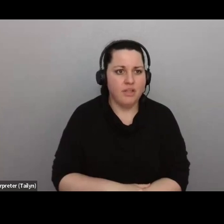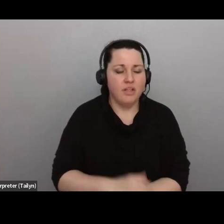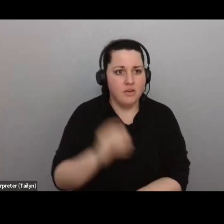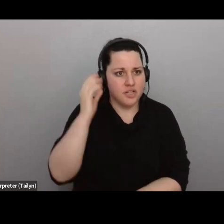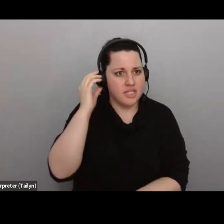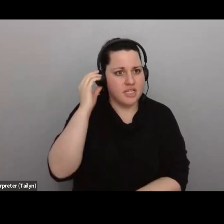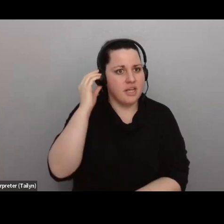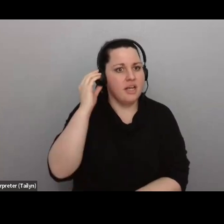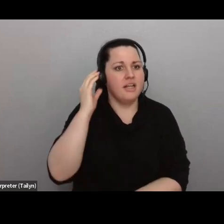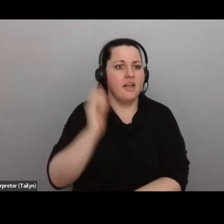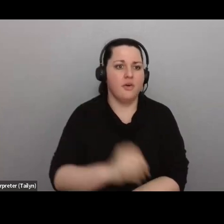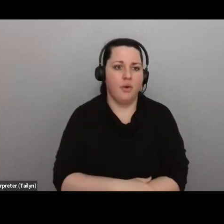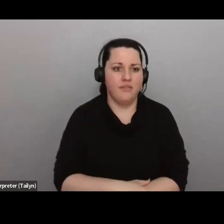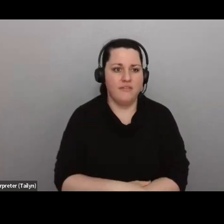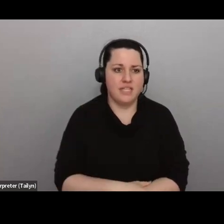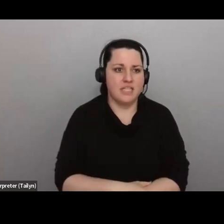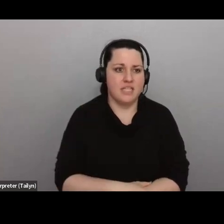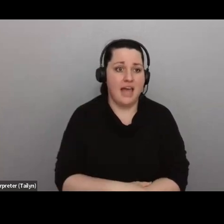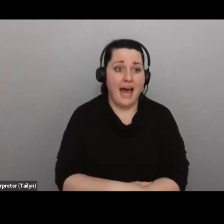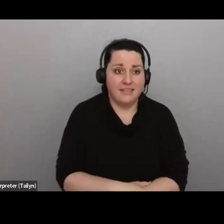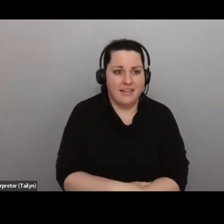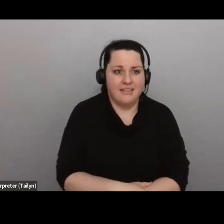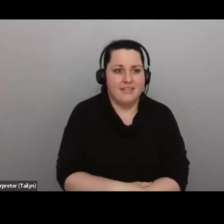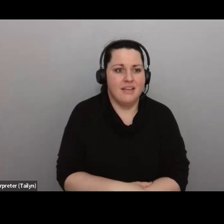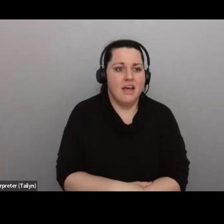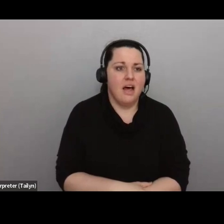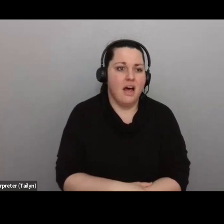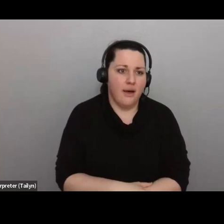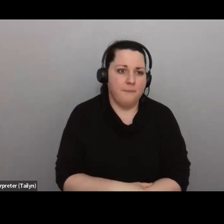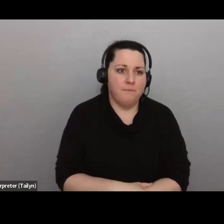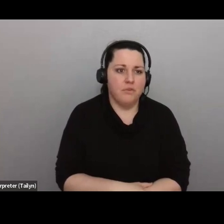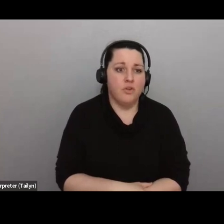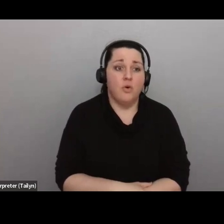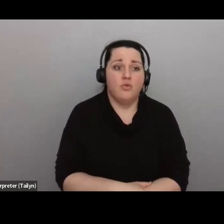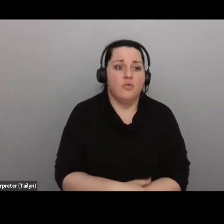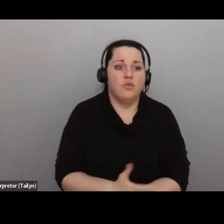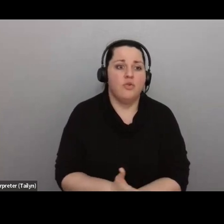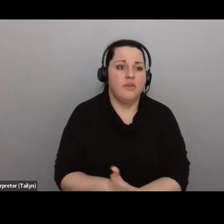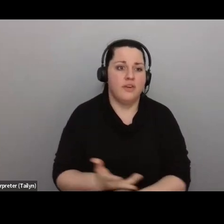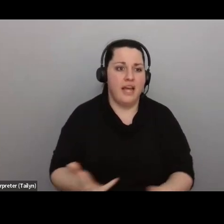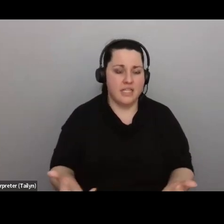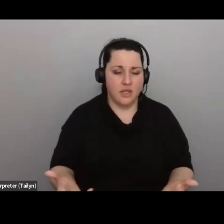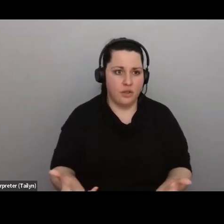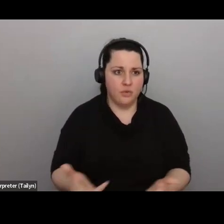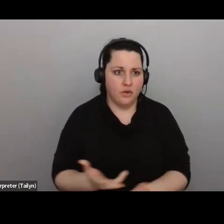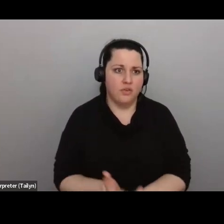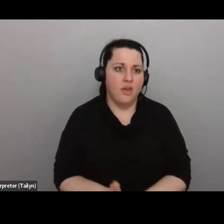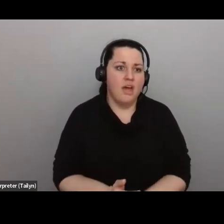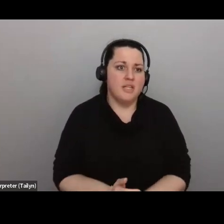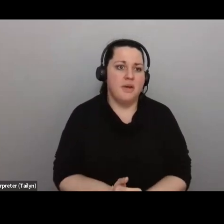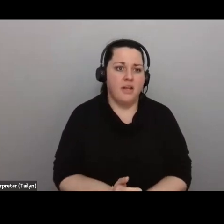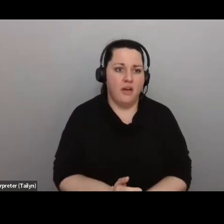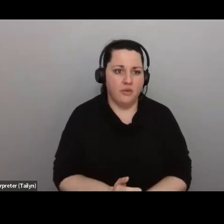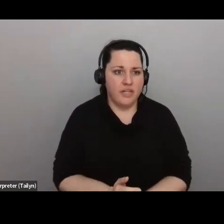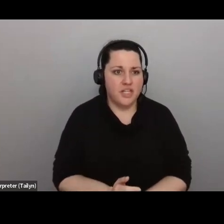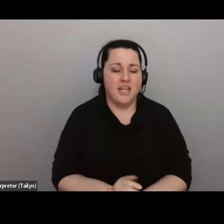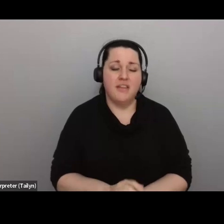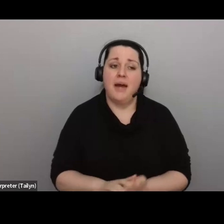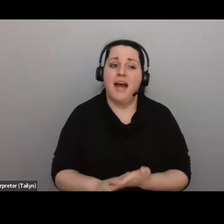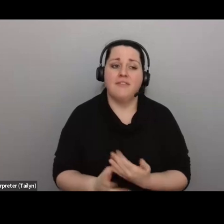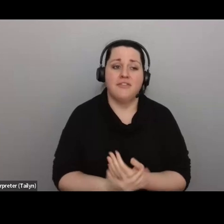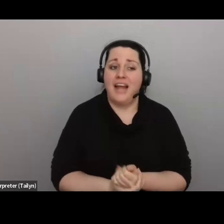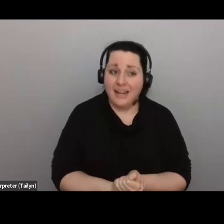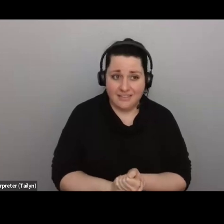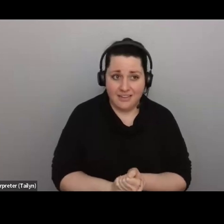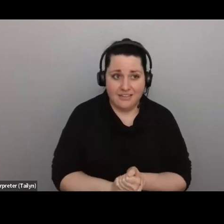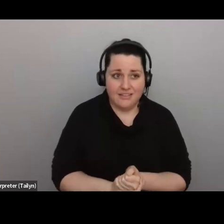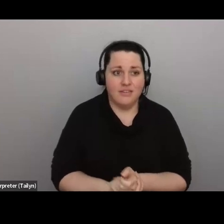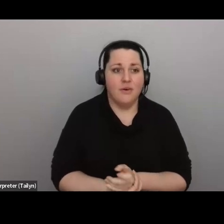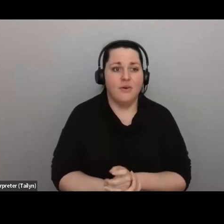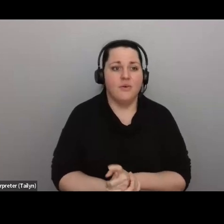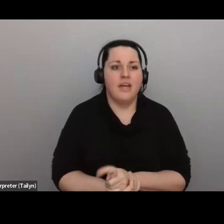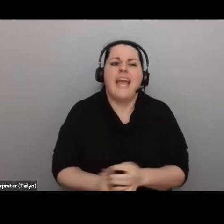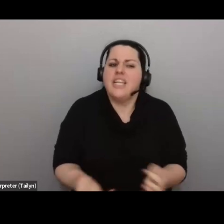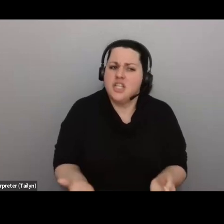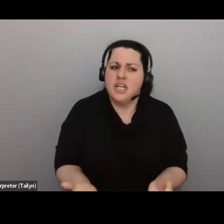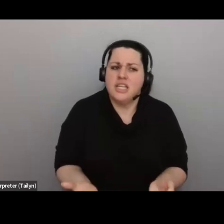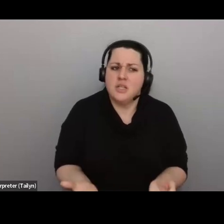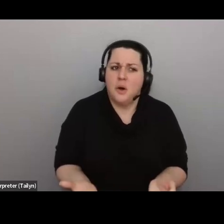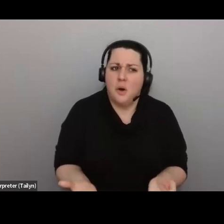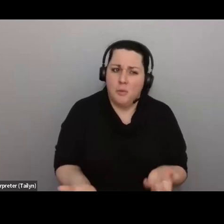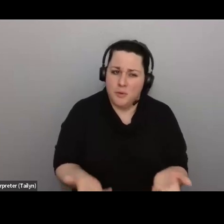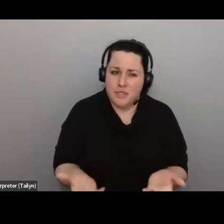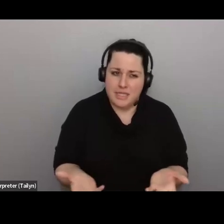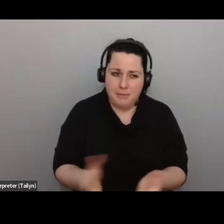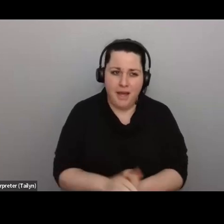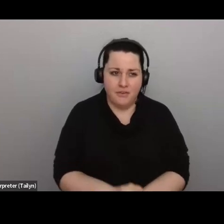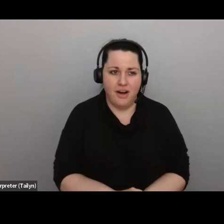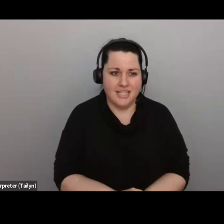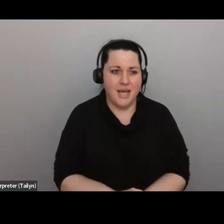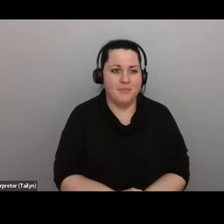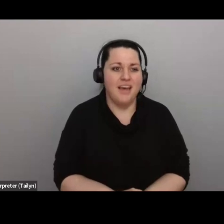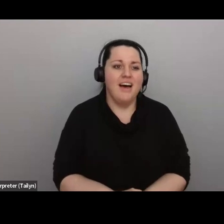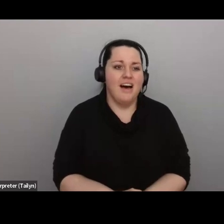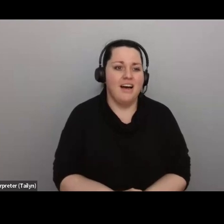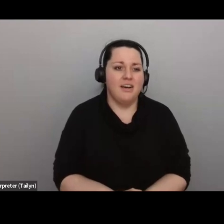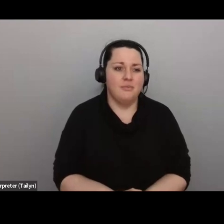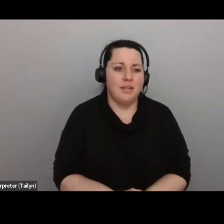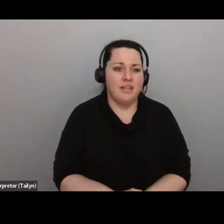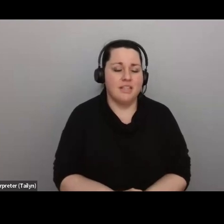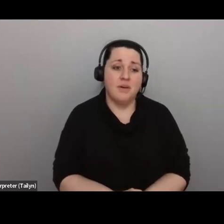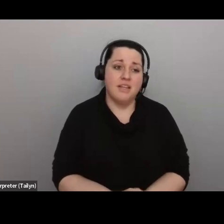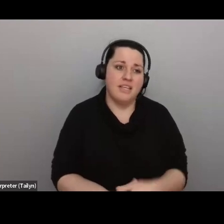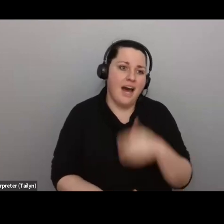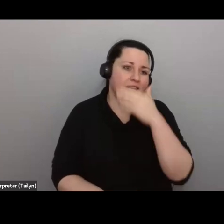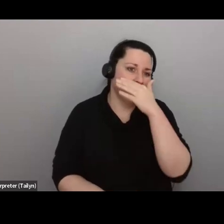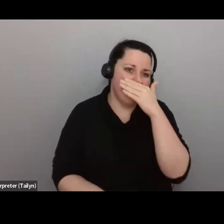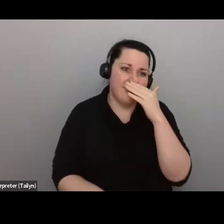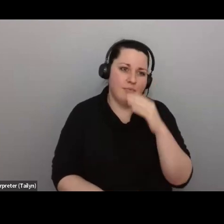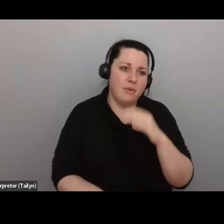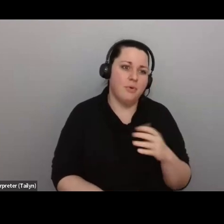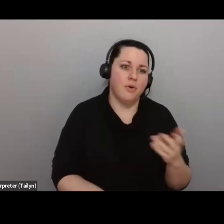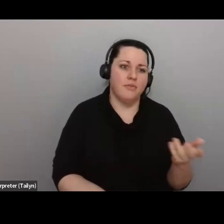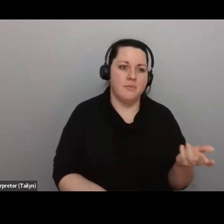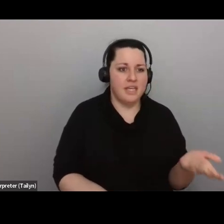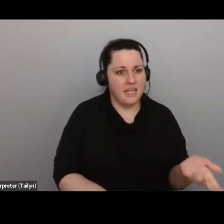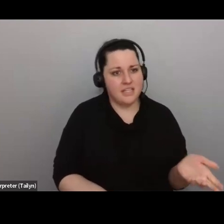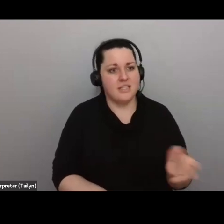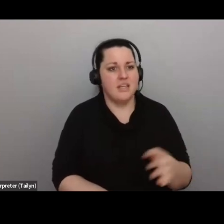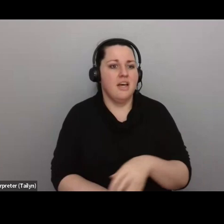ASL Interpreter (Tailyn): you know, it's just another point of emphasis is the accents, you know, for 2 different ASL users depending on their region, they might have different accents. So age is almost the same kind of concept. But yeah, people who are from the East